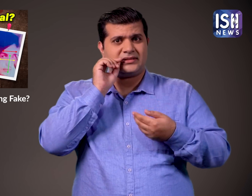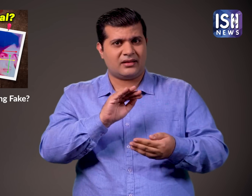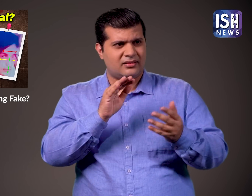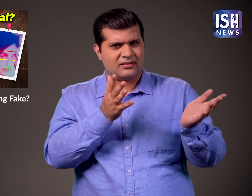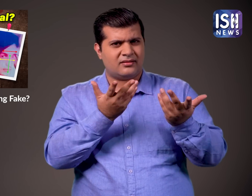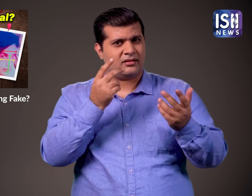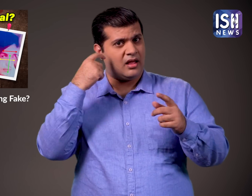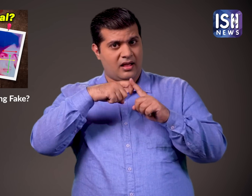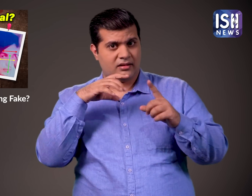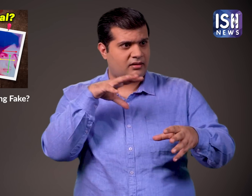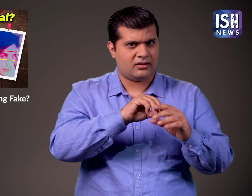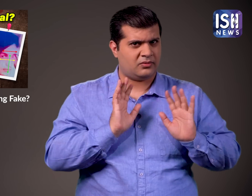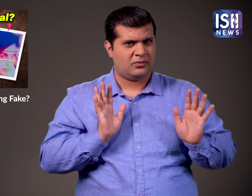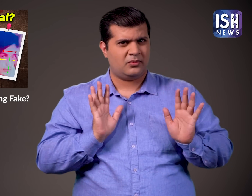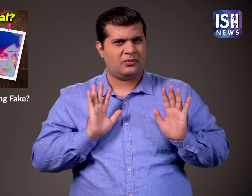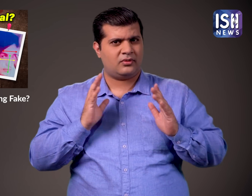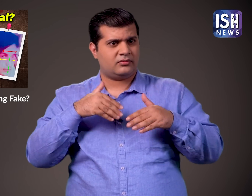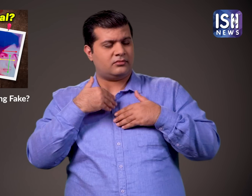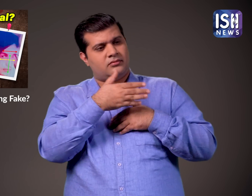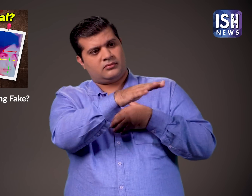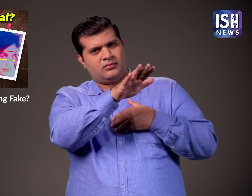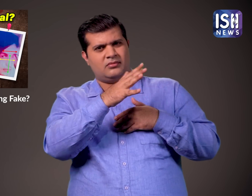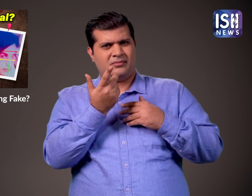His son was there. Did Kareena not intervene and stay aback?